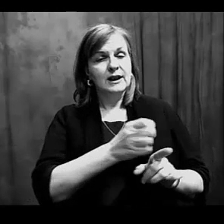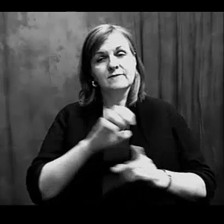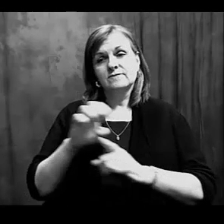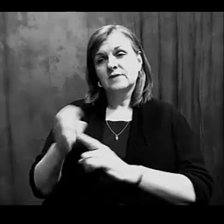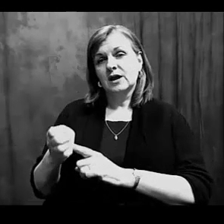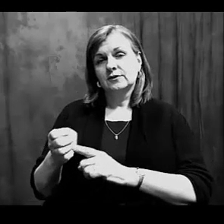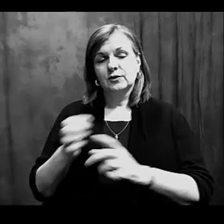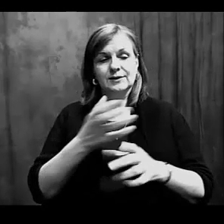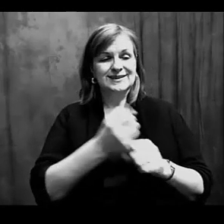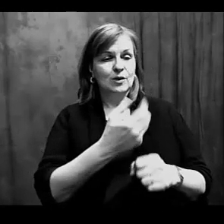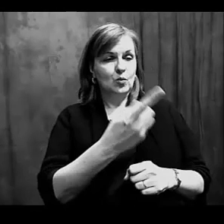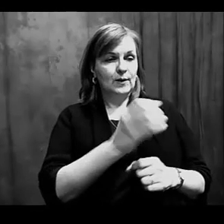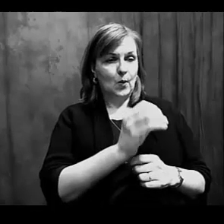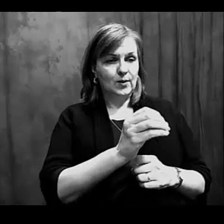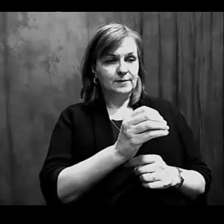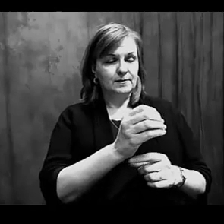and you can put